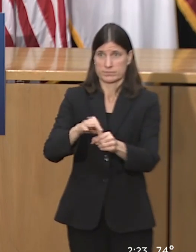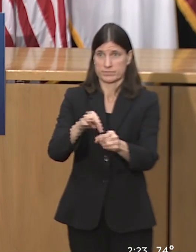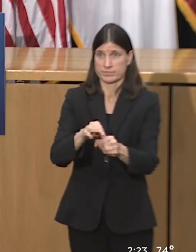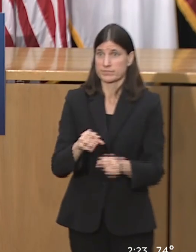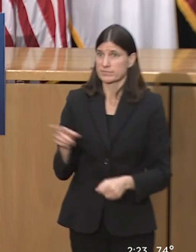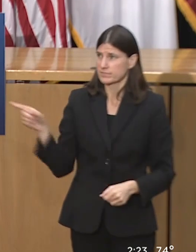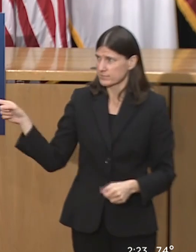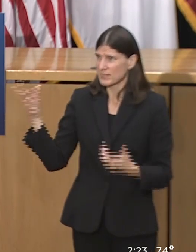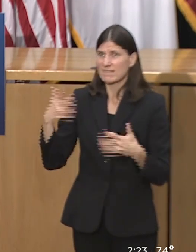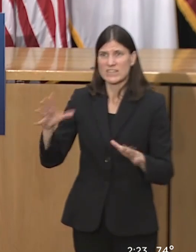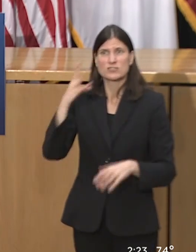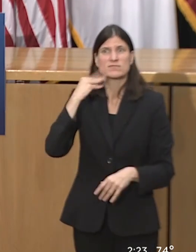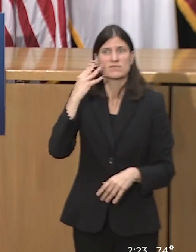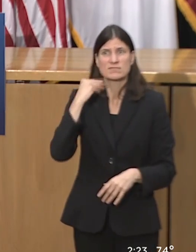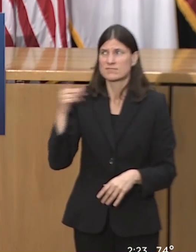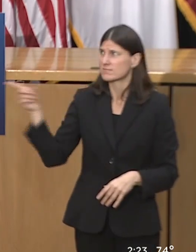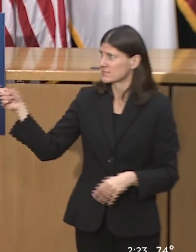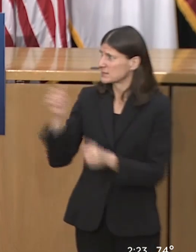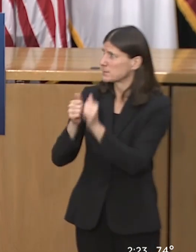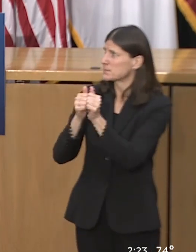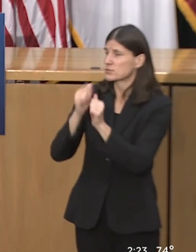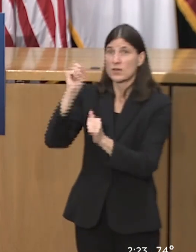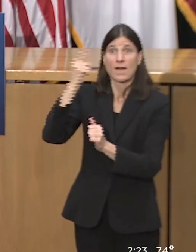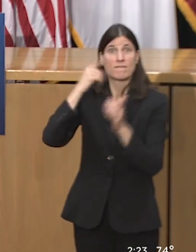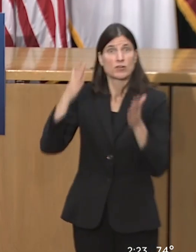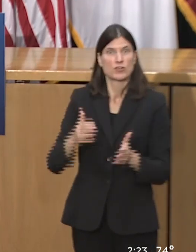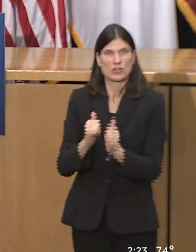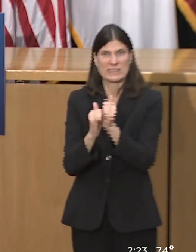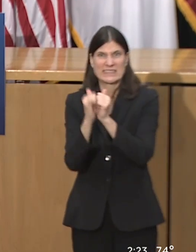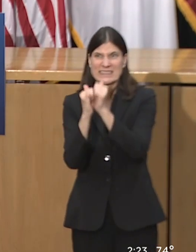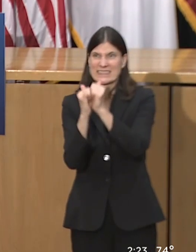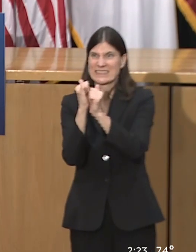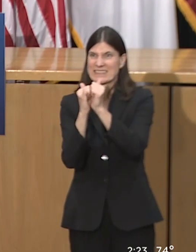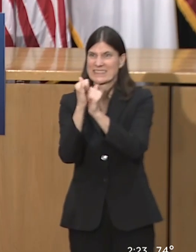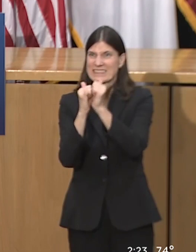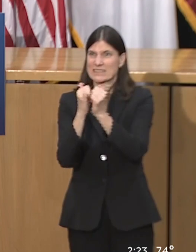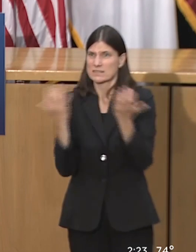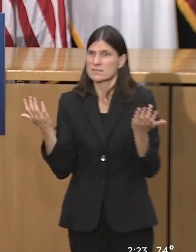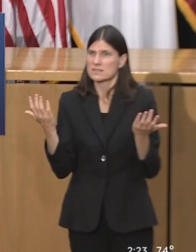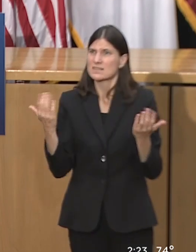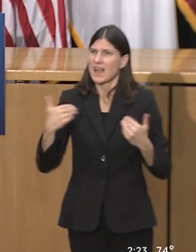BASED ON THE WILL OF THE PEOPLE . I HAVE BEEN IN A BUNCH OF CLOSE ELECTIONS.